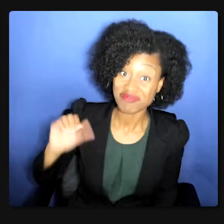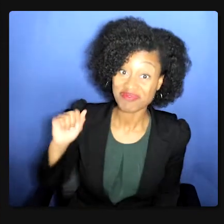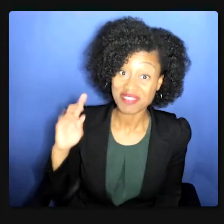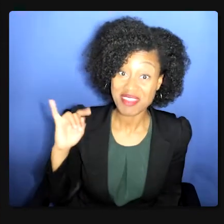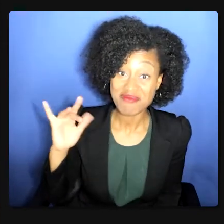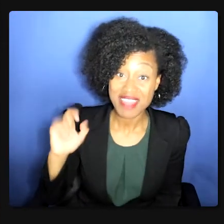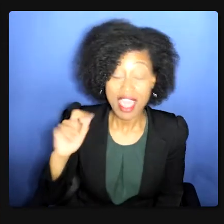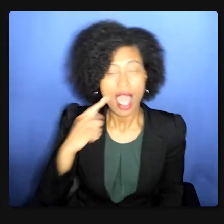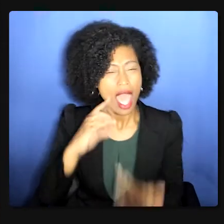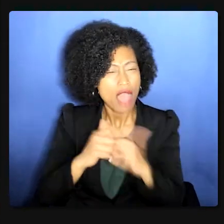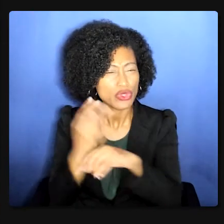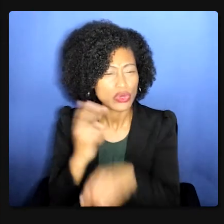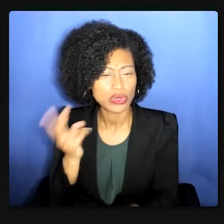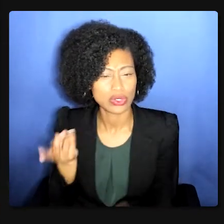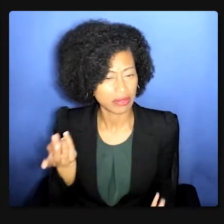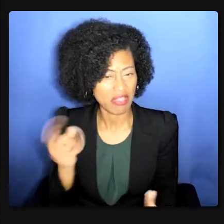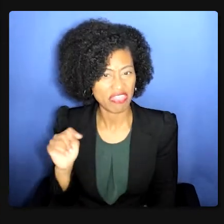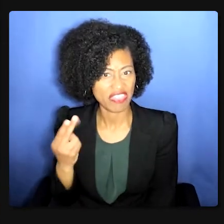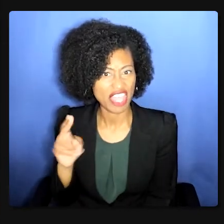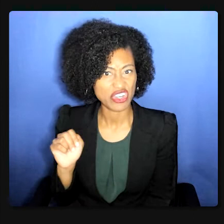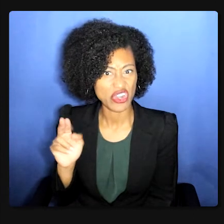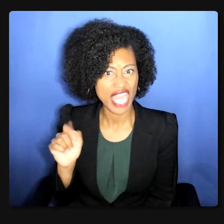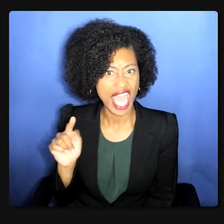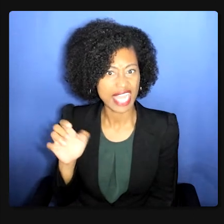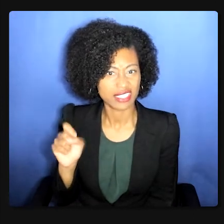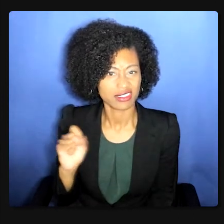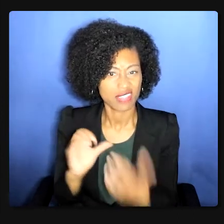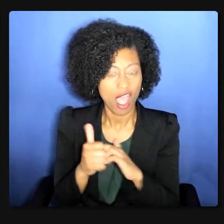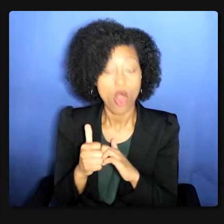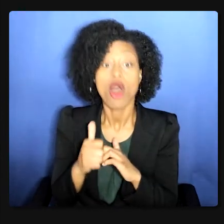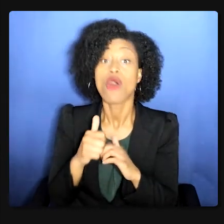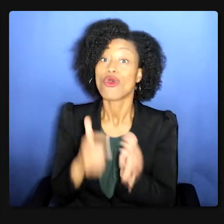[Amie] So a prerequisite for running your Thundernetes workflow